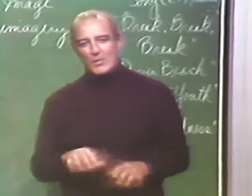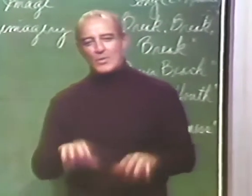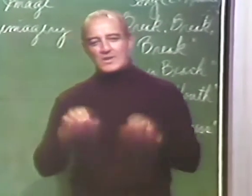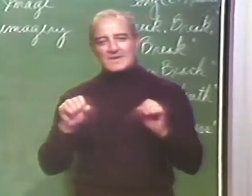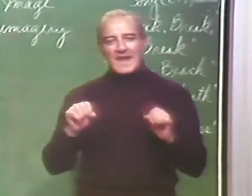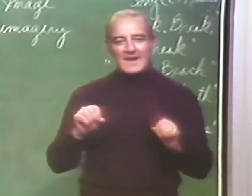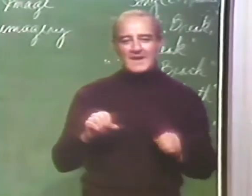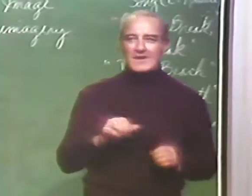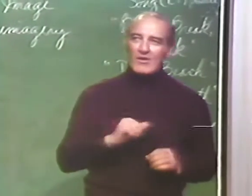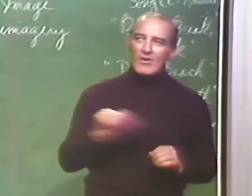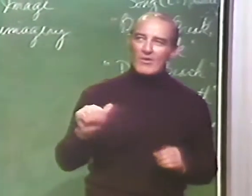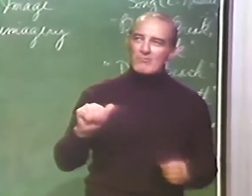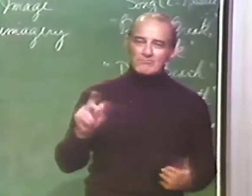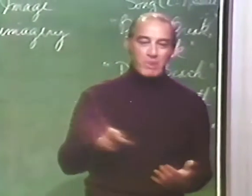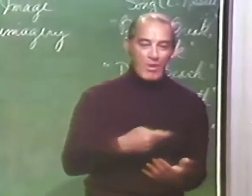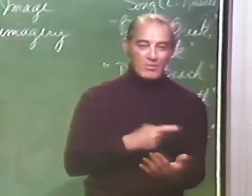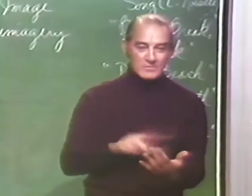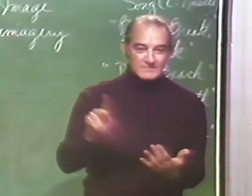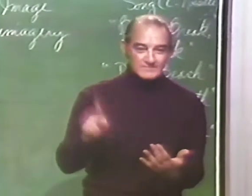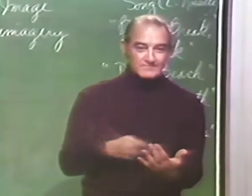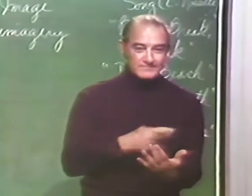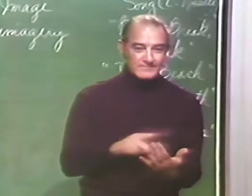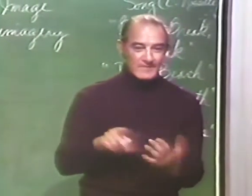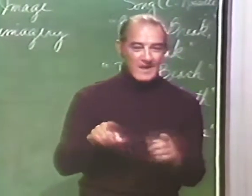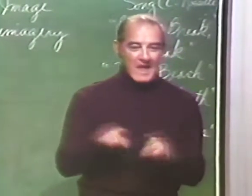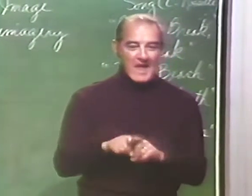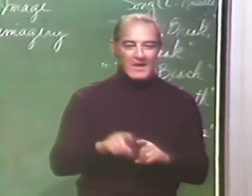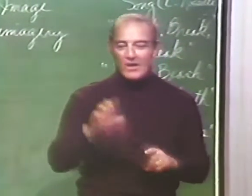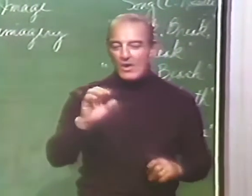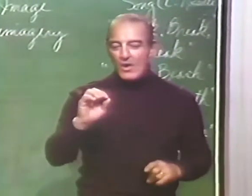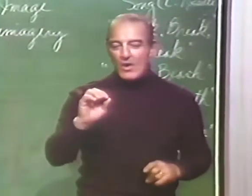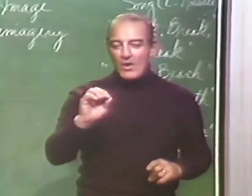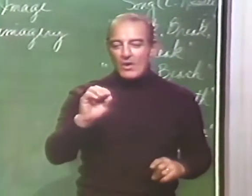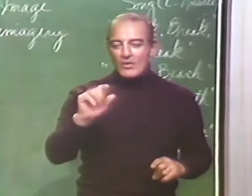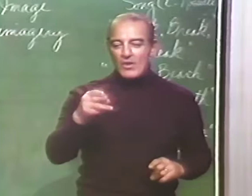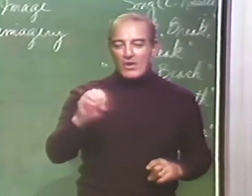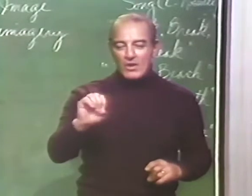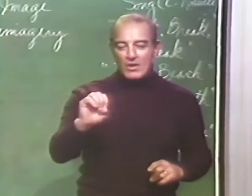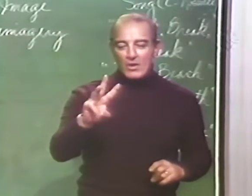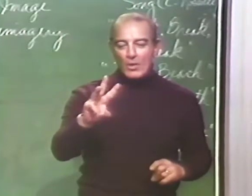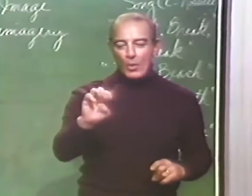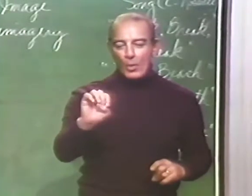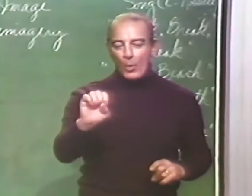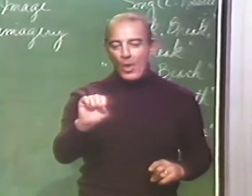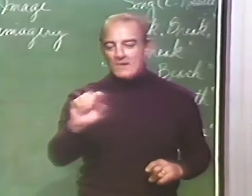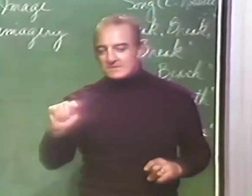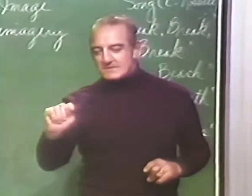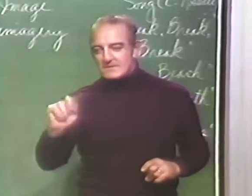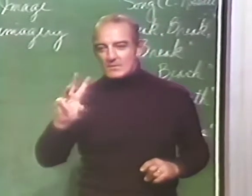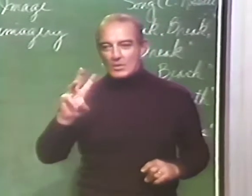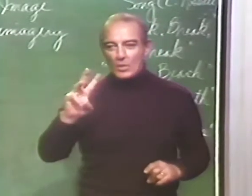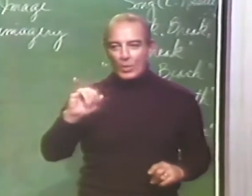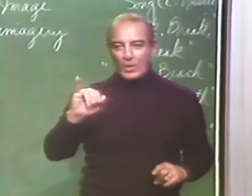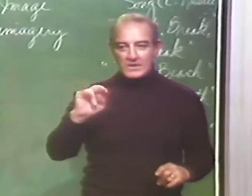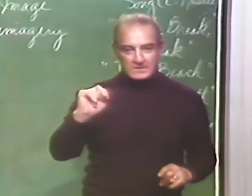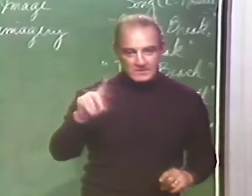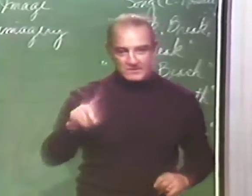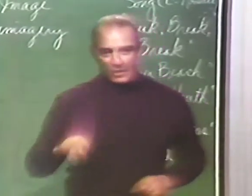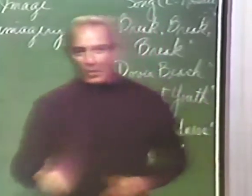WE'LL TAKE A POEM LIKE "THE WEST WIND."